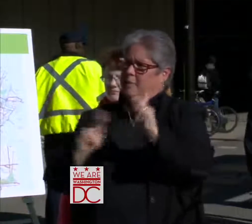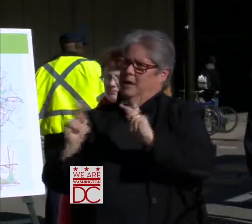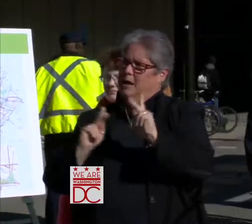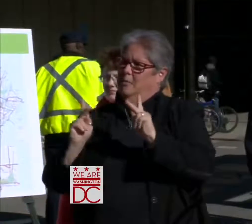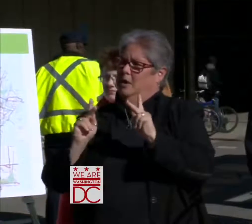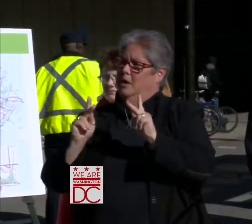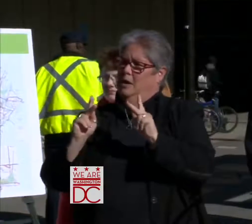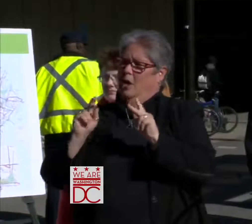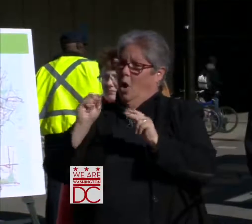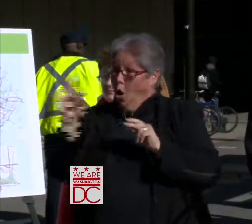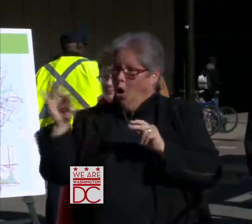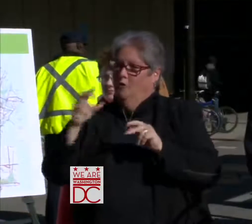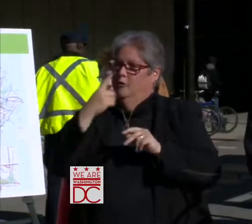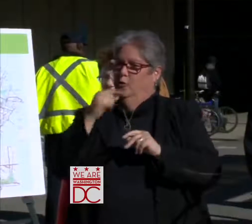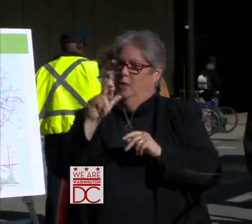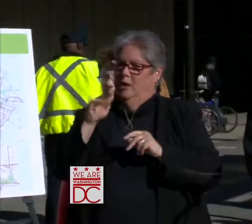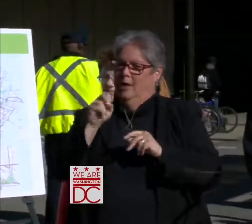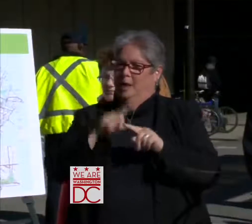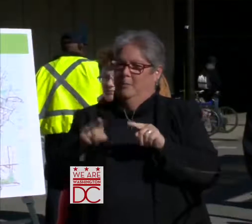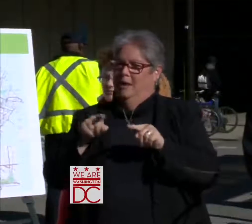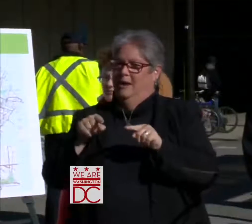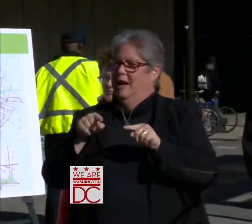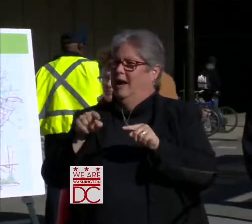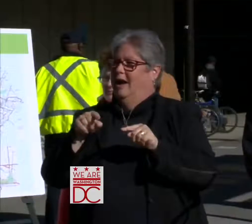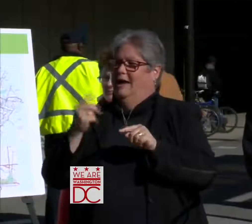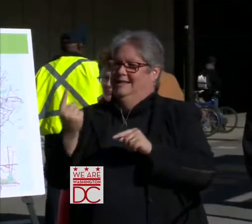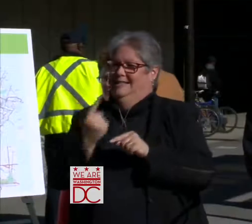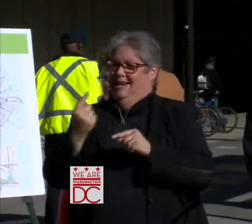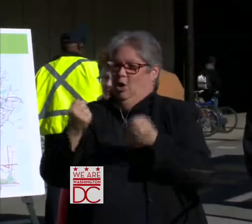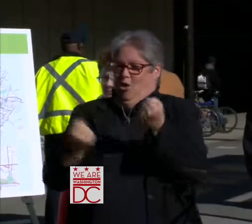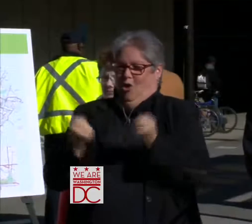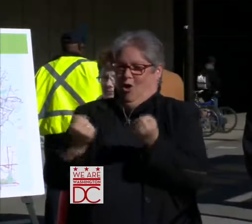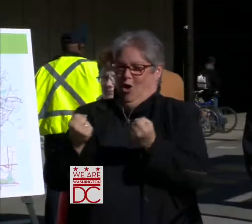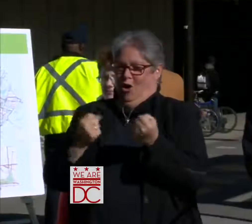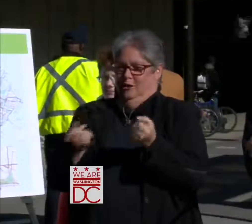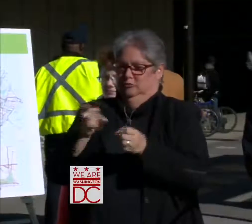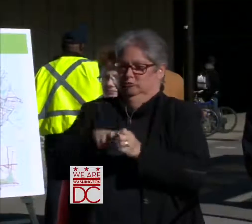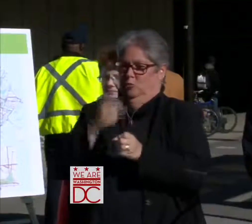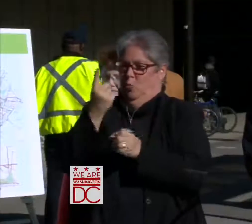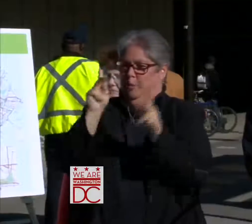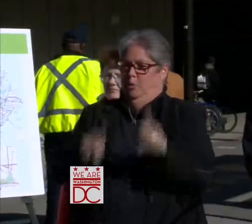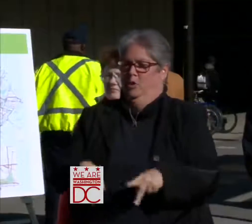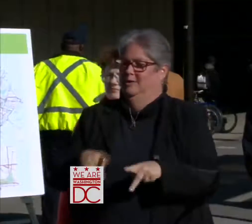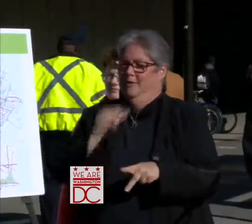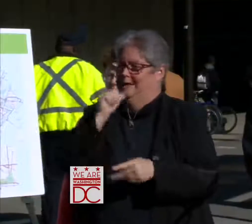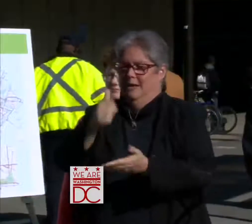THE RED LINE BUT NOT IN SINGLE OCCUPANT VEHICLES IS WHAT IS GOING TO HELP US.